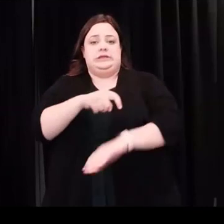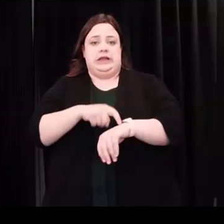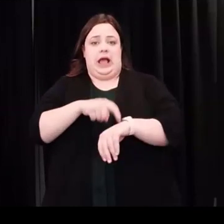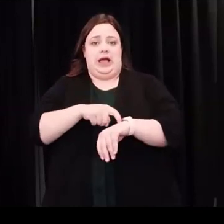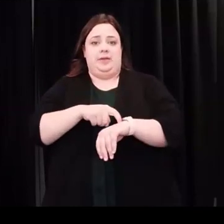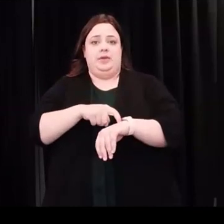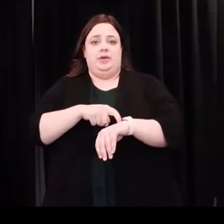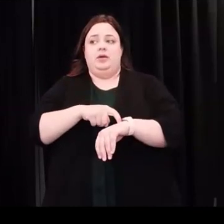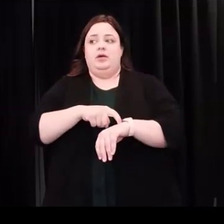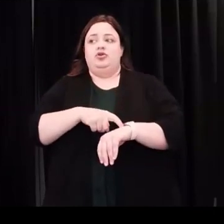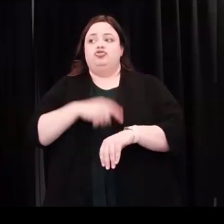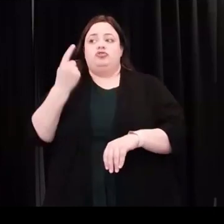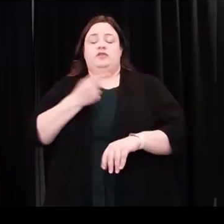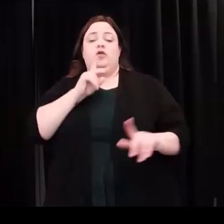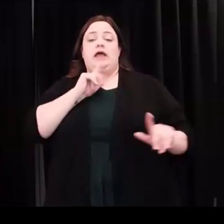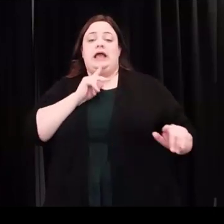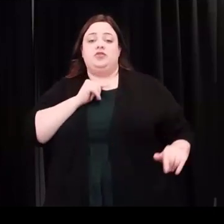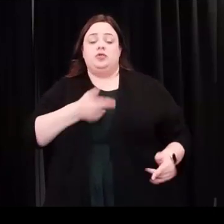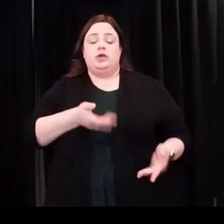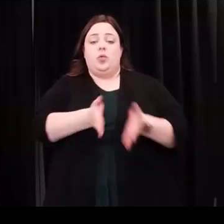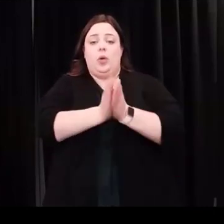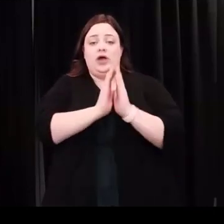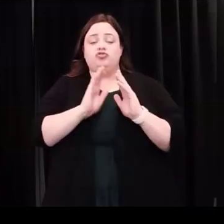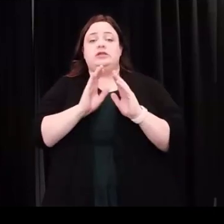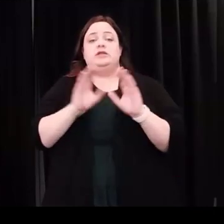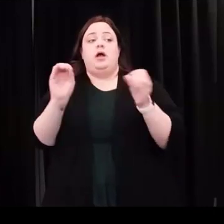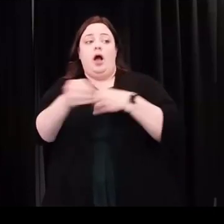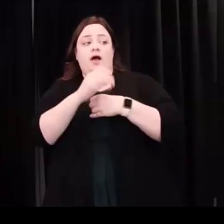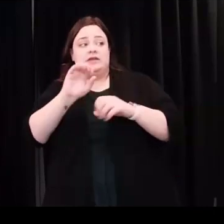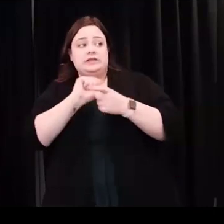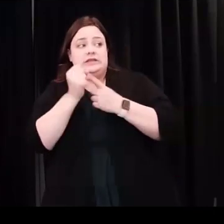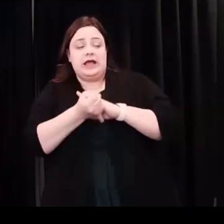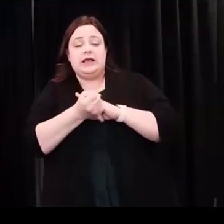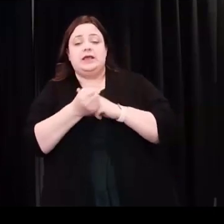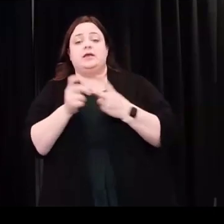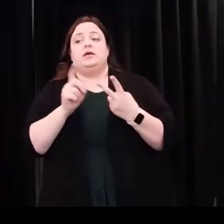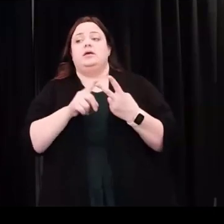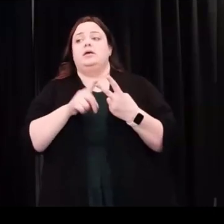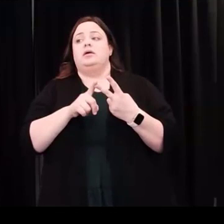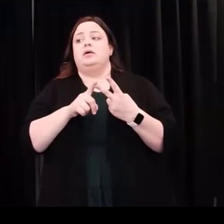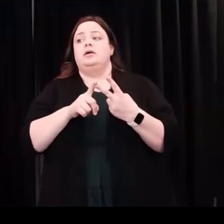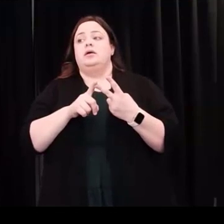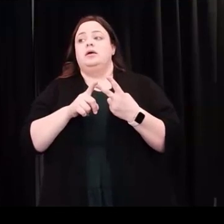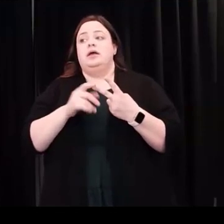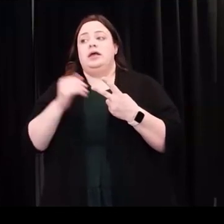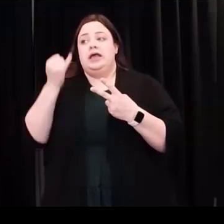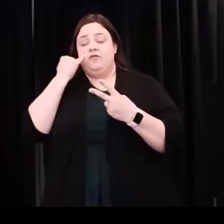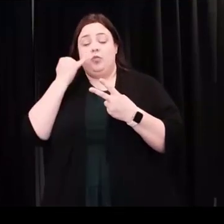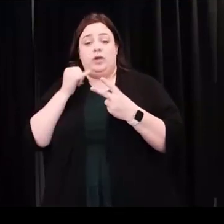even just for answering questions in an office setting, or if we were having meetings and we